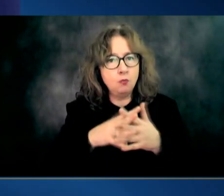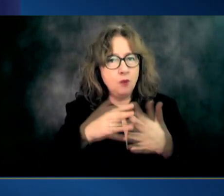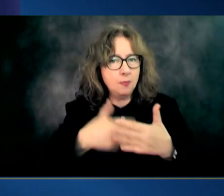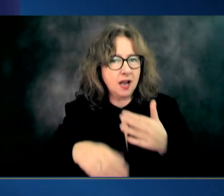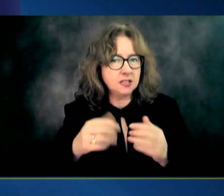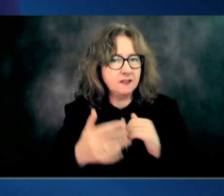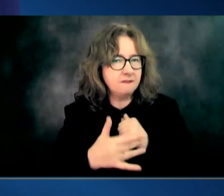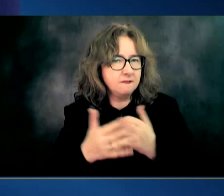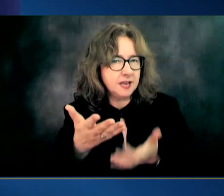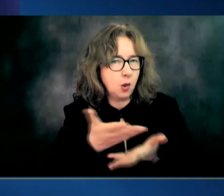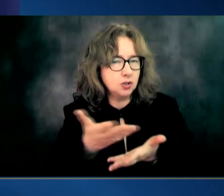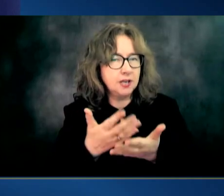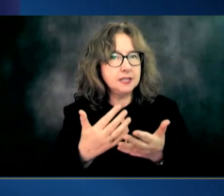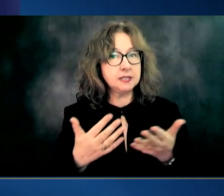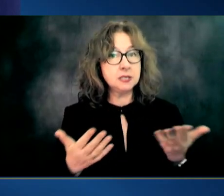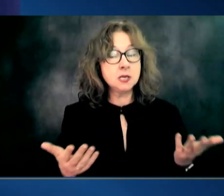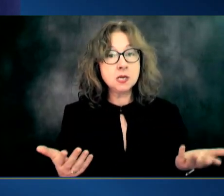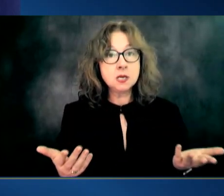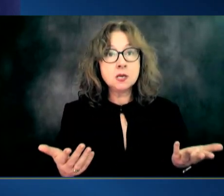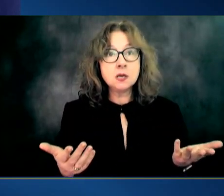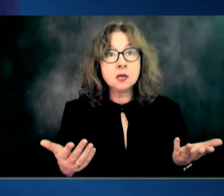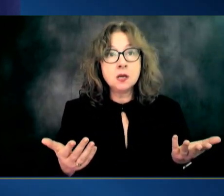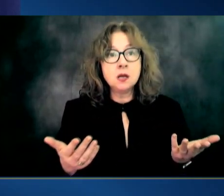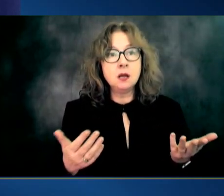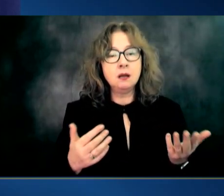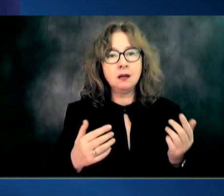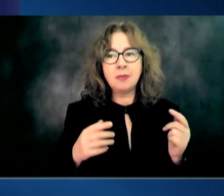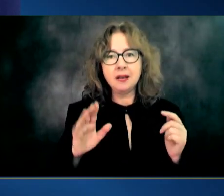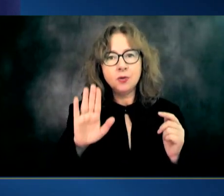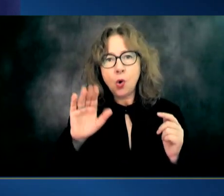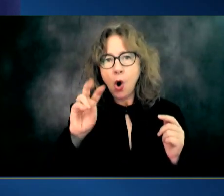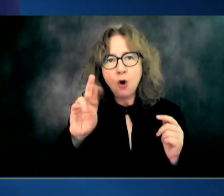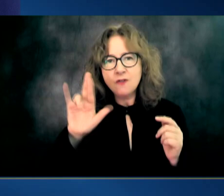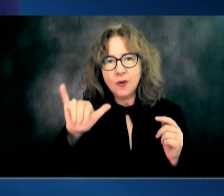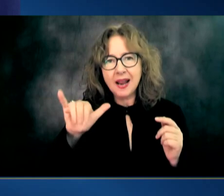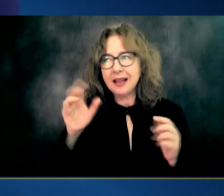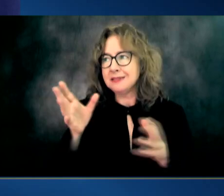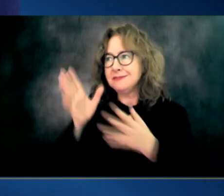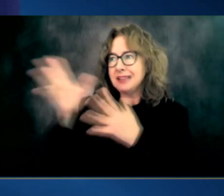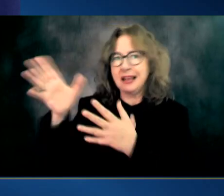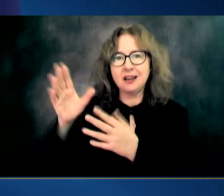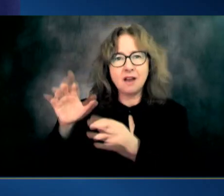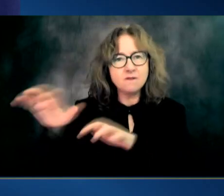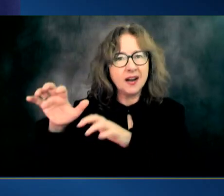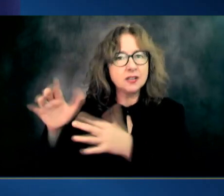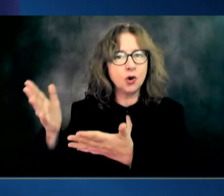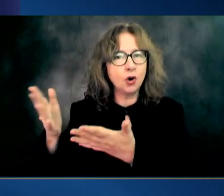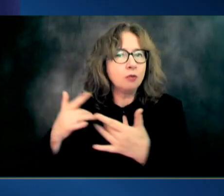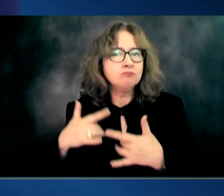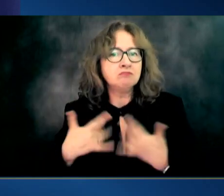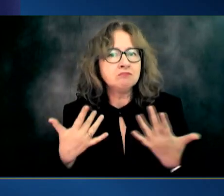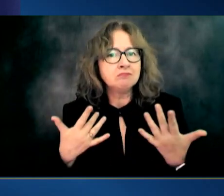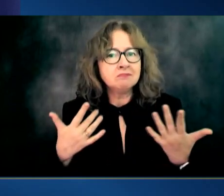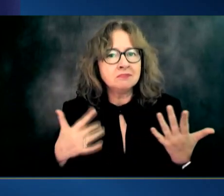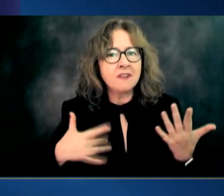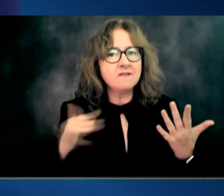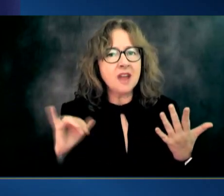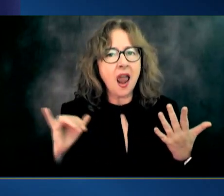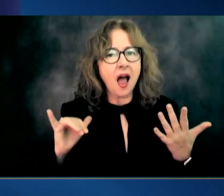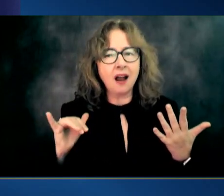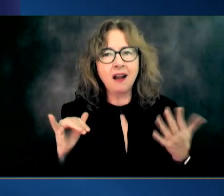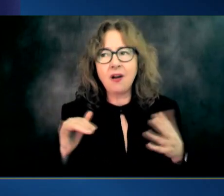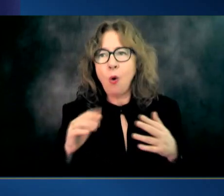like to have your ovary in a freezer? What it's like to go through the process of IVF,